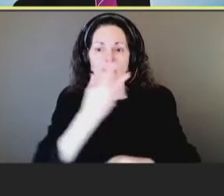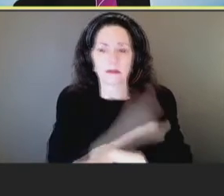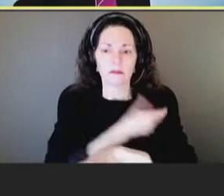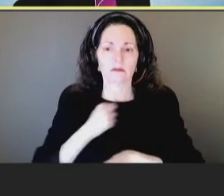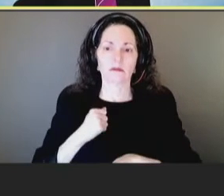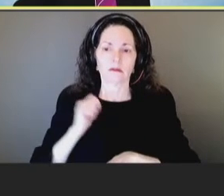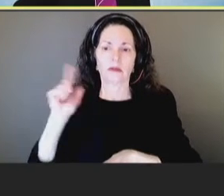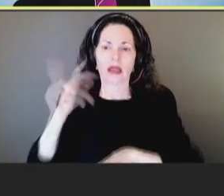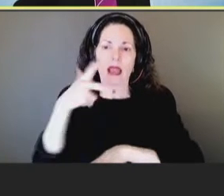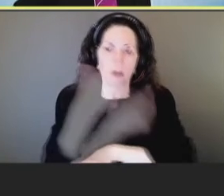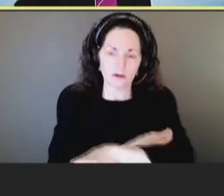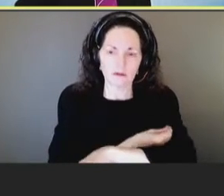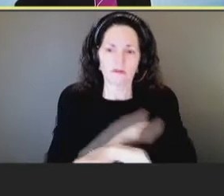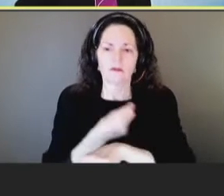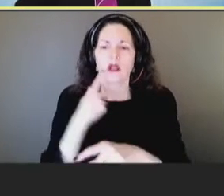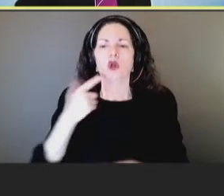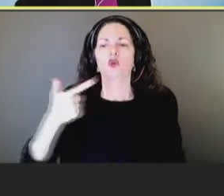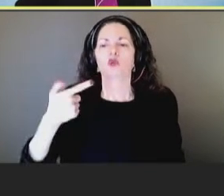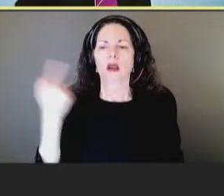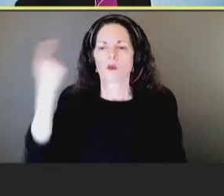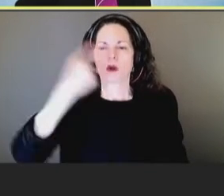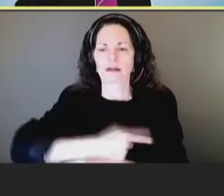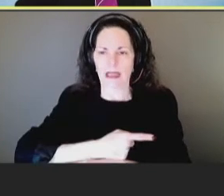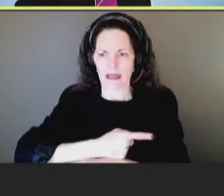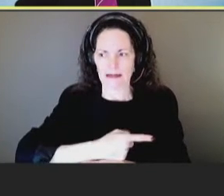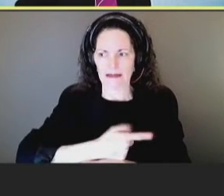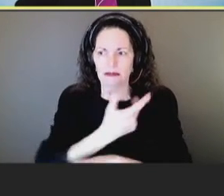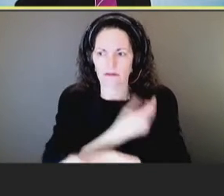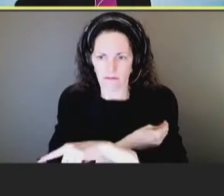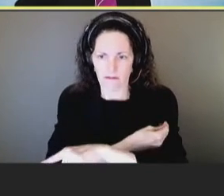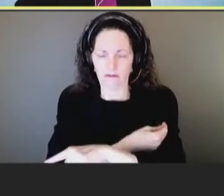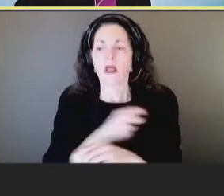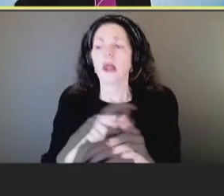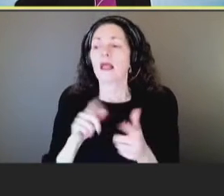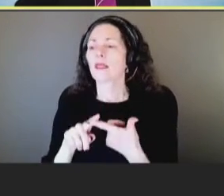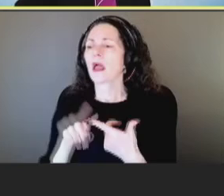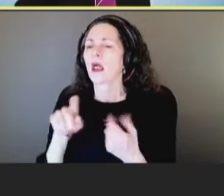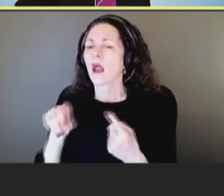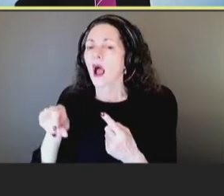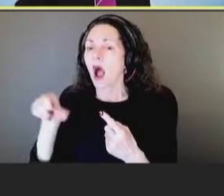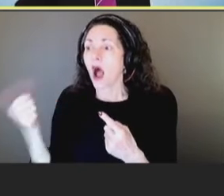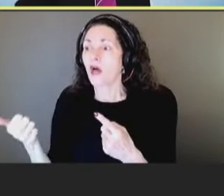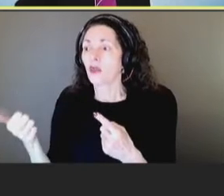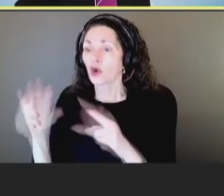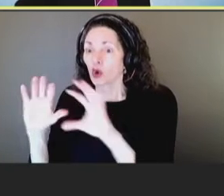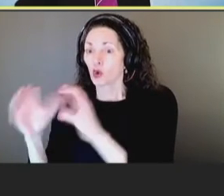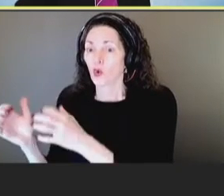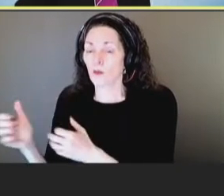21 days apart. And then in a couple other groups, we gave a third dose four months later. And on